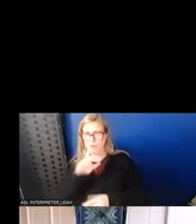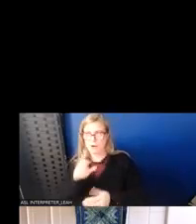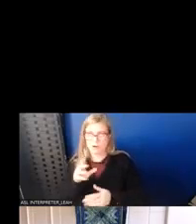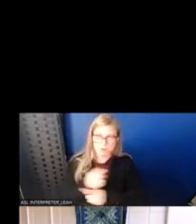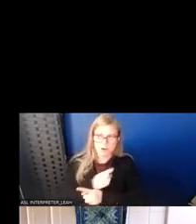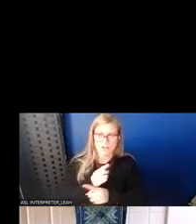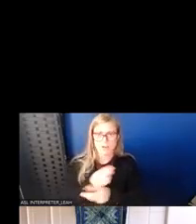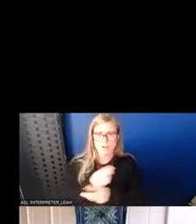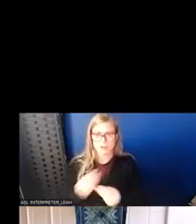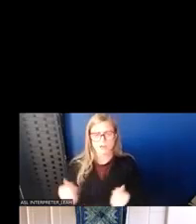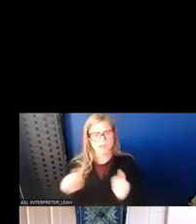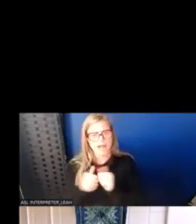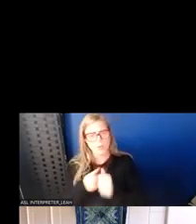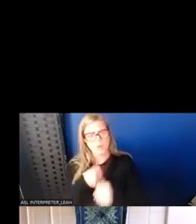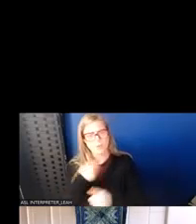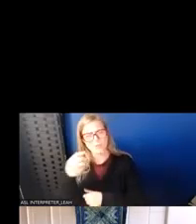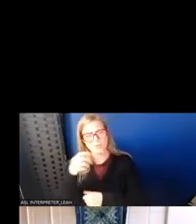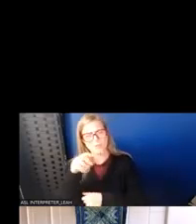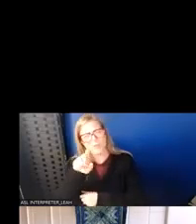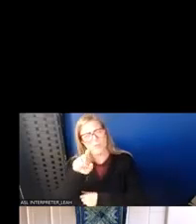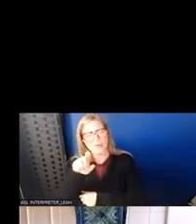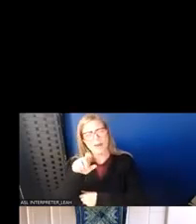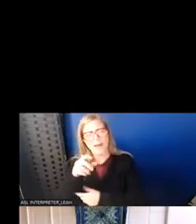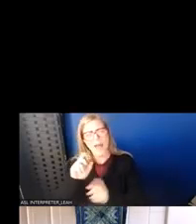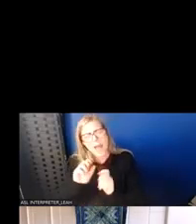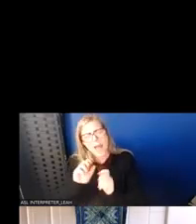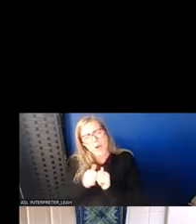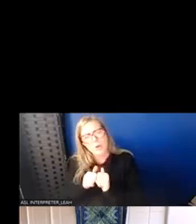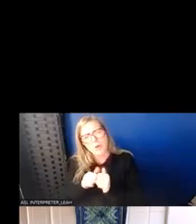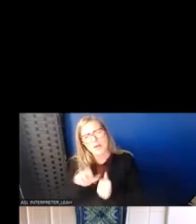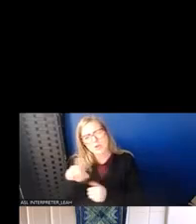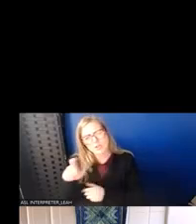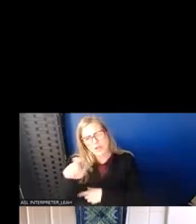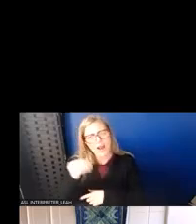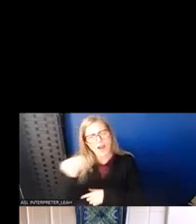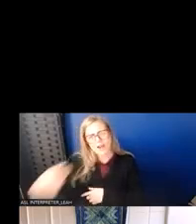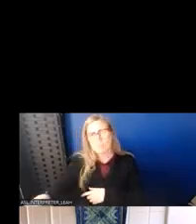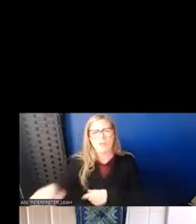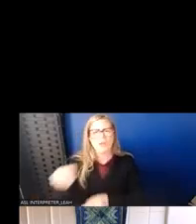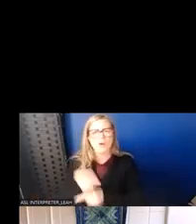the right drugs for the right people to help reduce suicide is